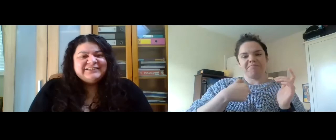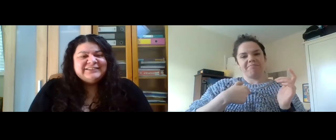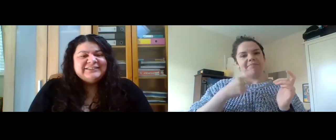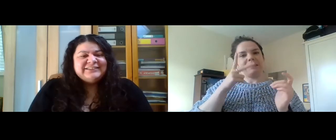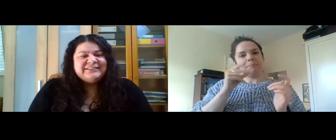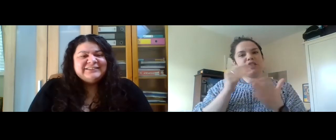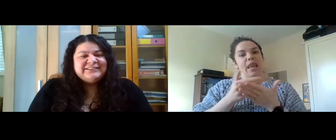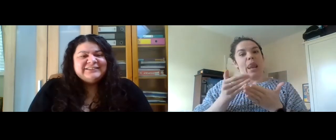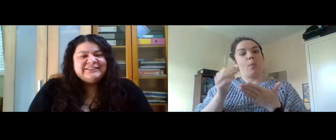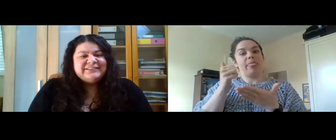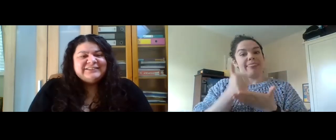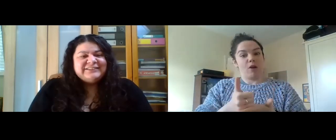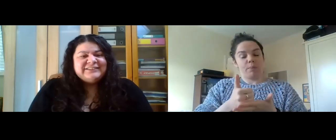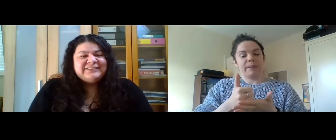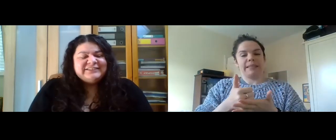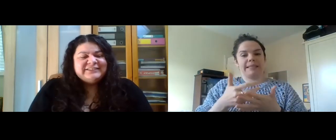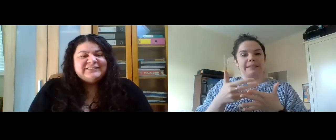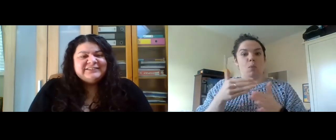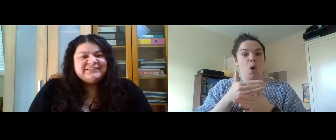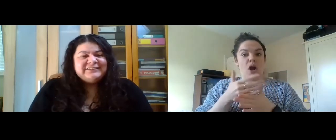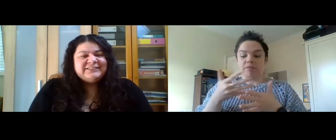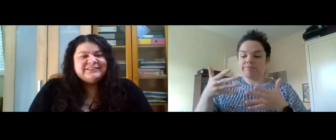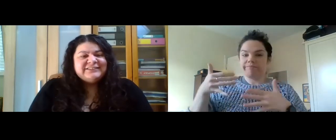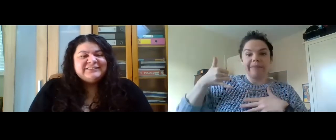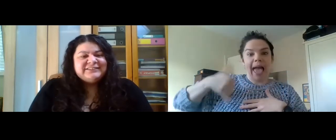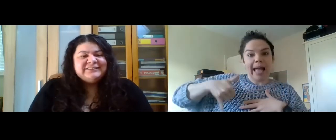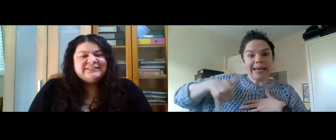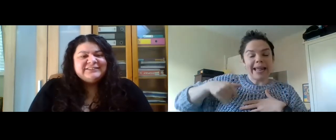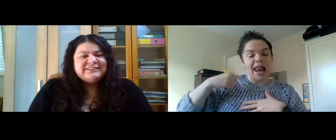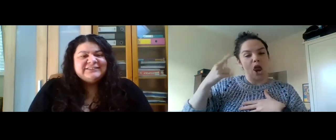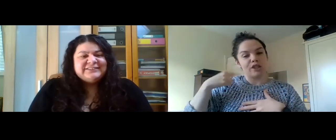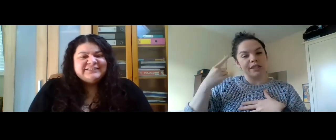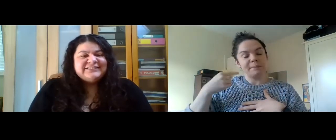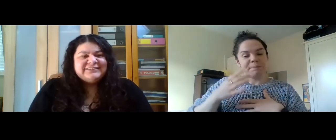I'm a Speech and Language Therapist working in Hackney, London.